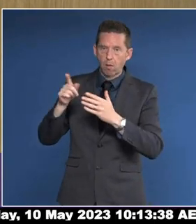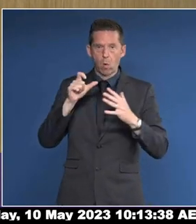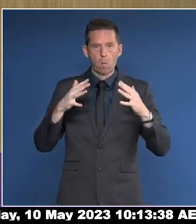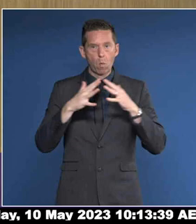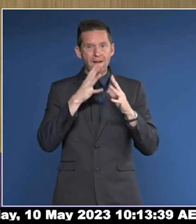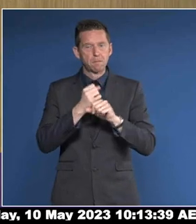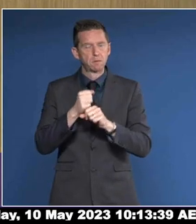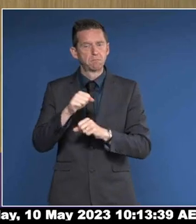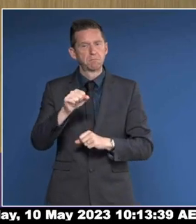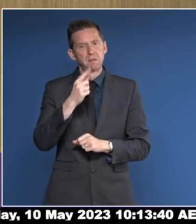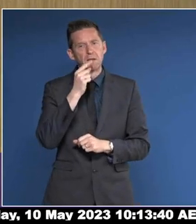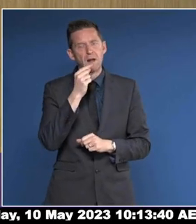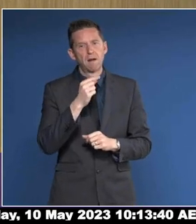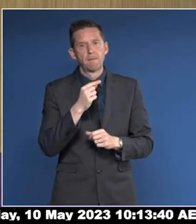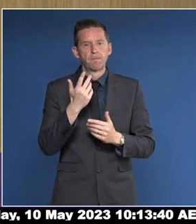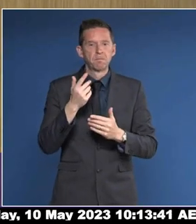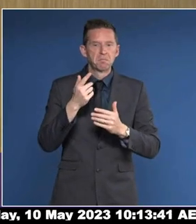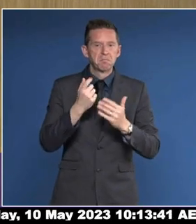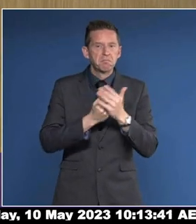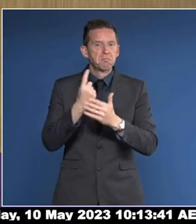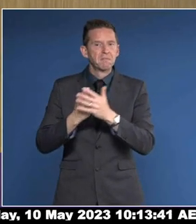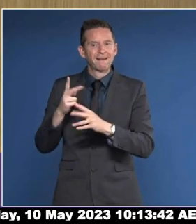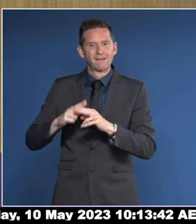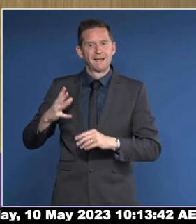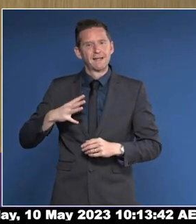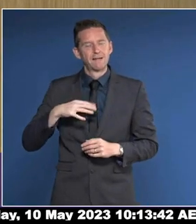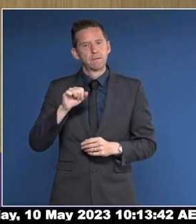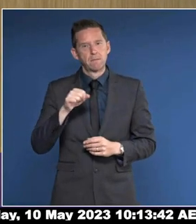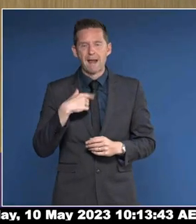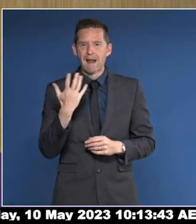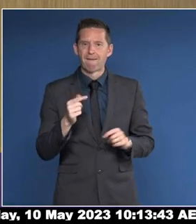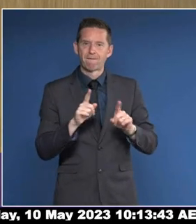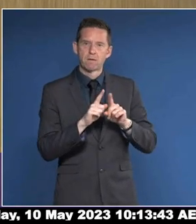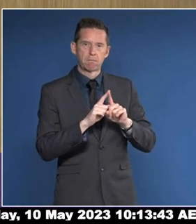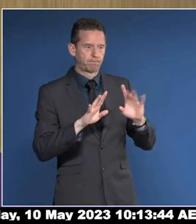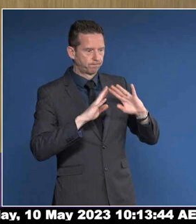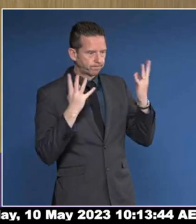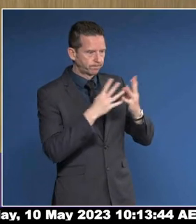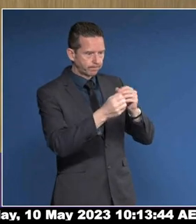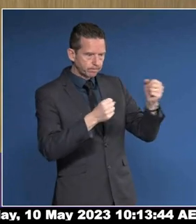or as on a needs basis. So, we also have stakeholder meetings and practice panels, those sorts of forums, that